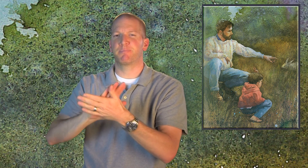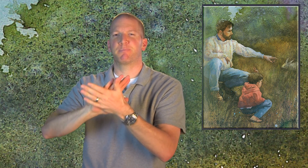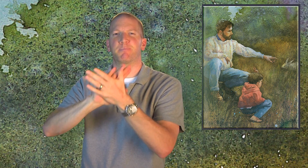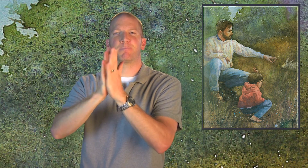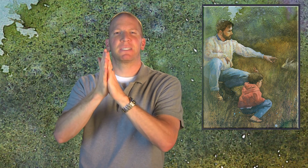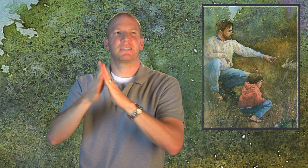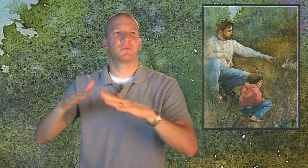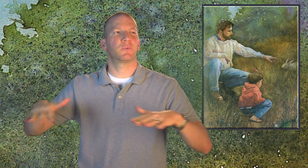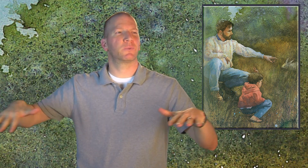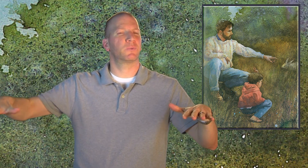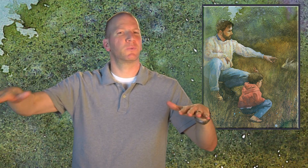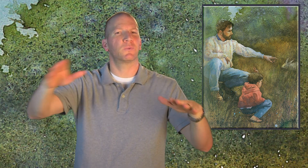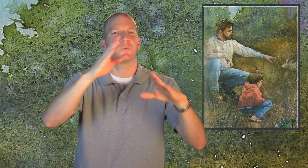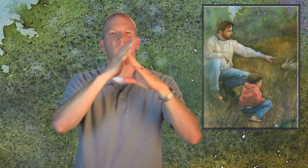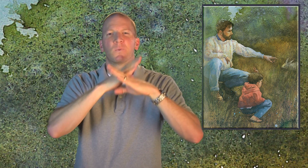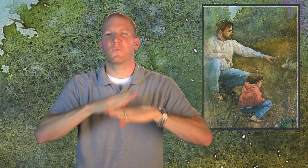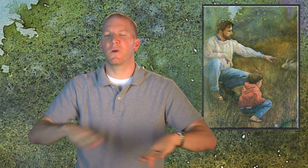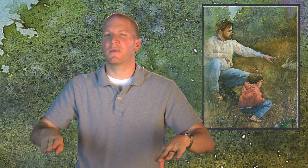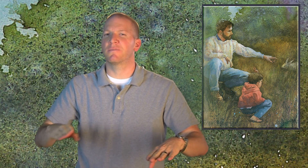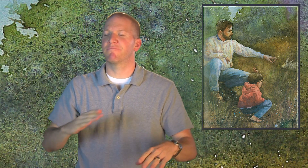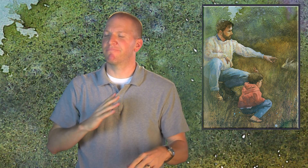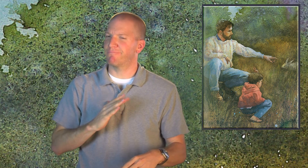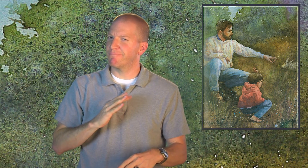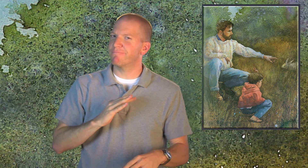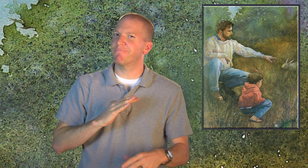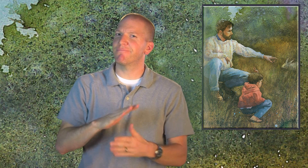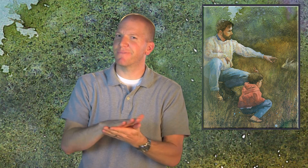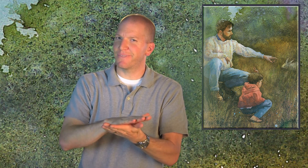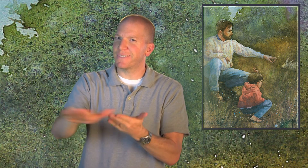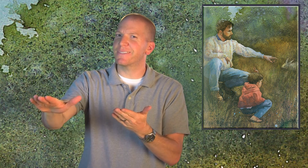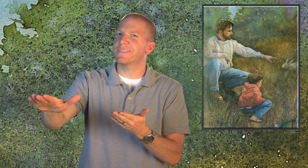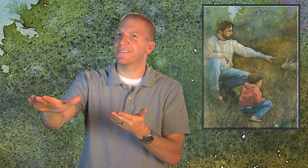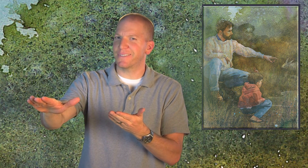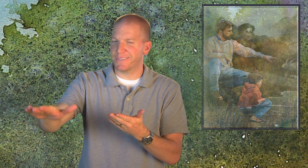"It's the peacefulness I like."